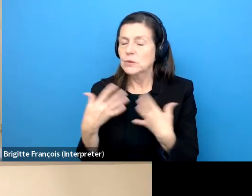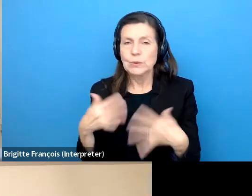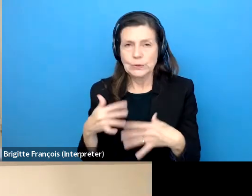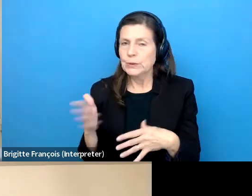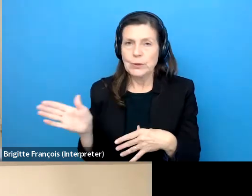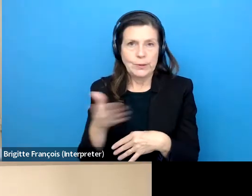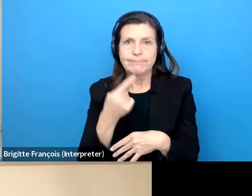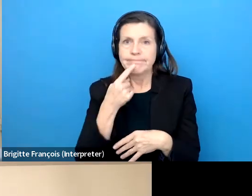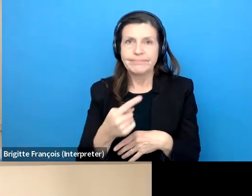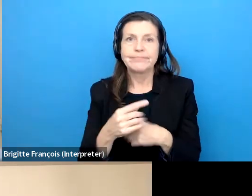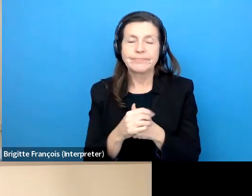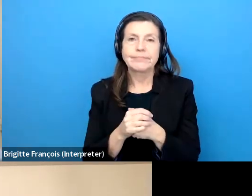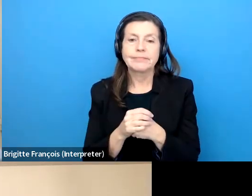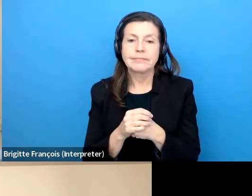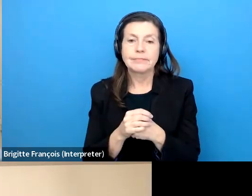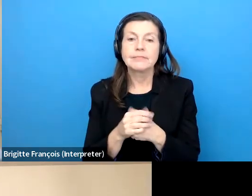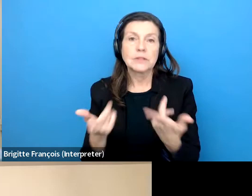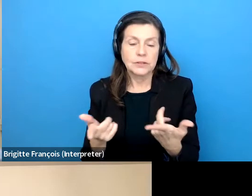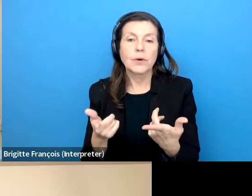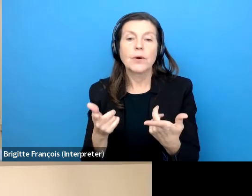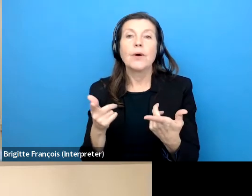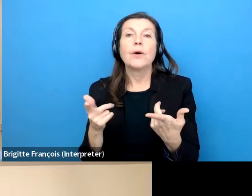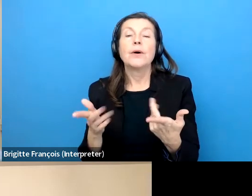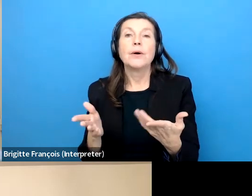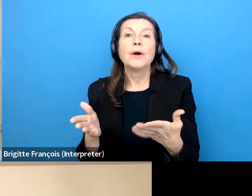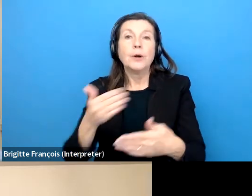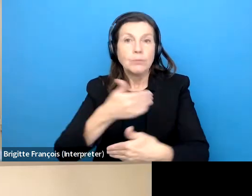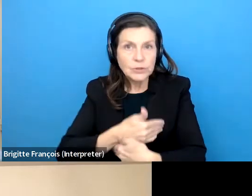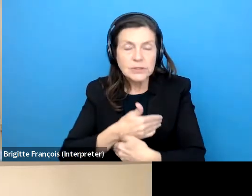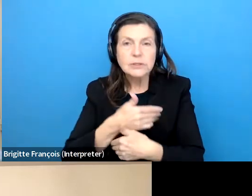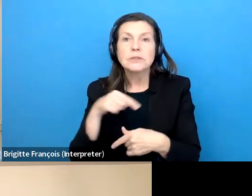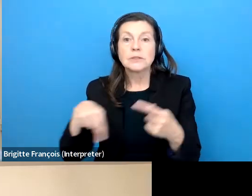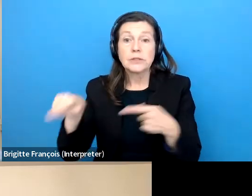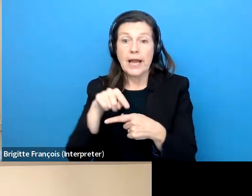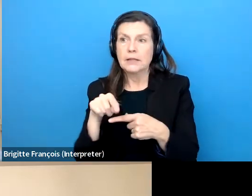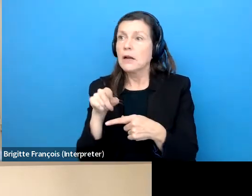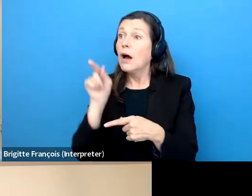To investigate, prosecute and convict all perpetrators involved in the crime